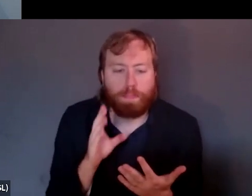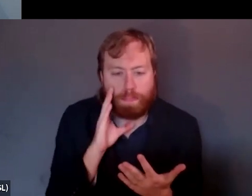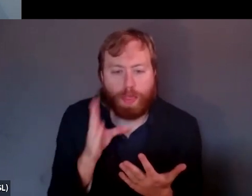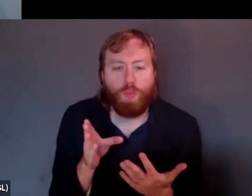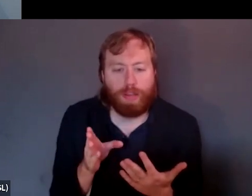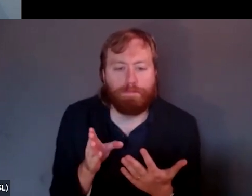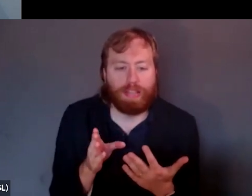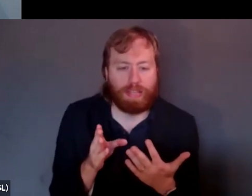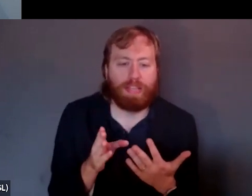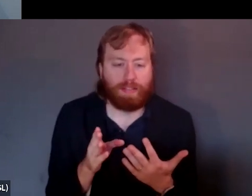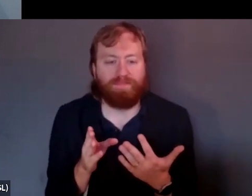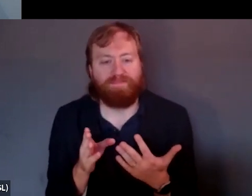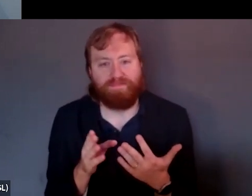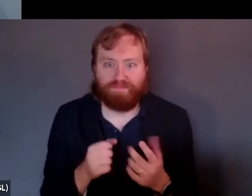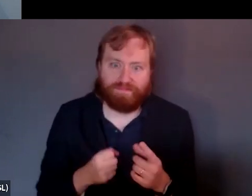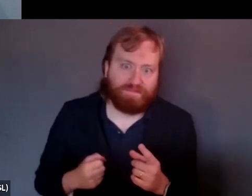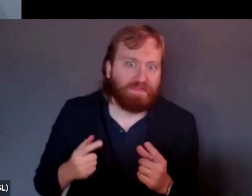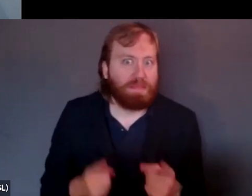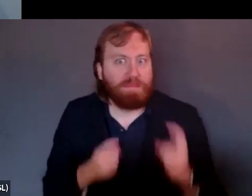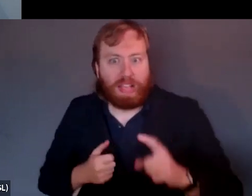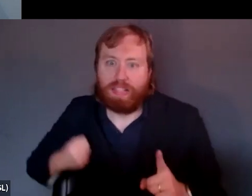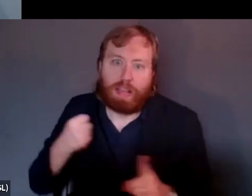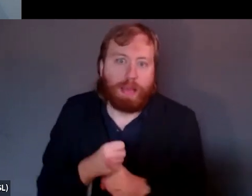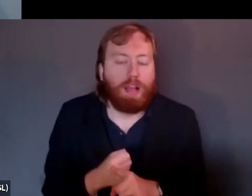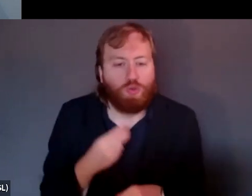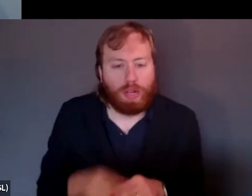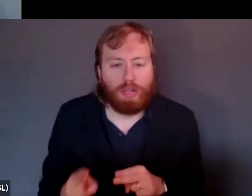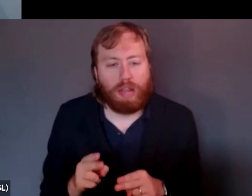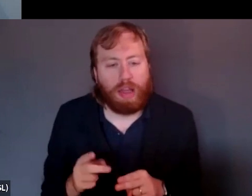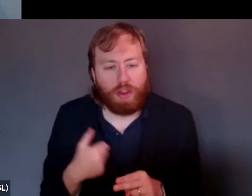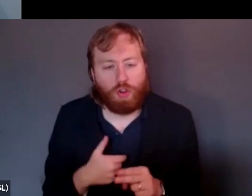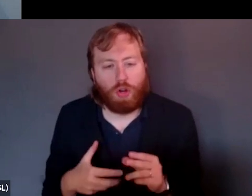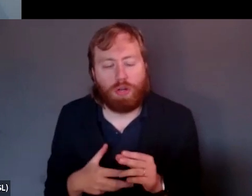Then you're building a catalog of things to address and you can prioritize those on each sprint